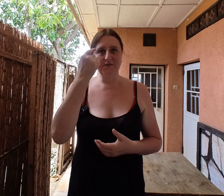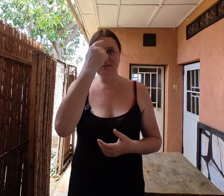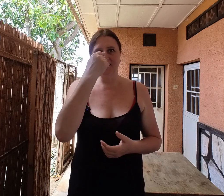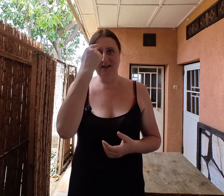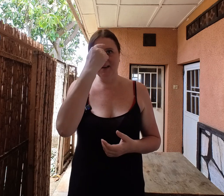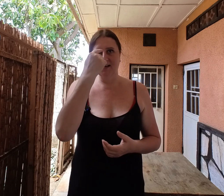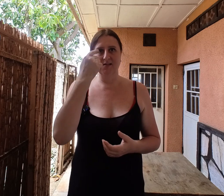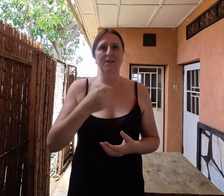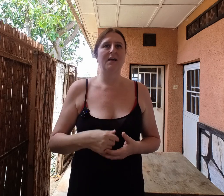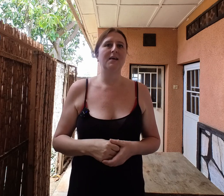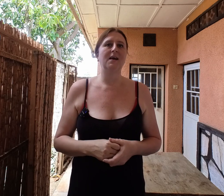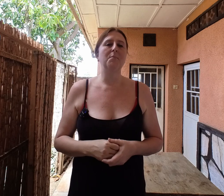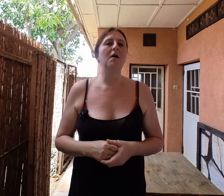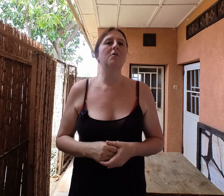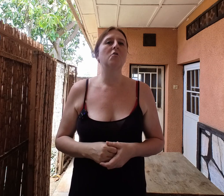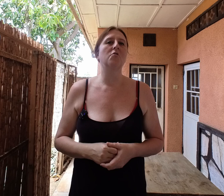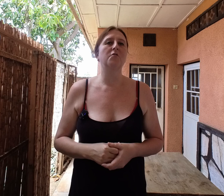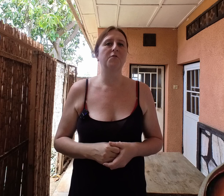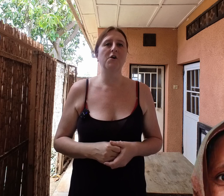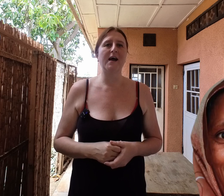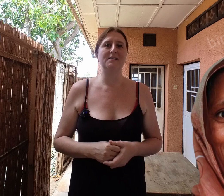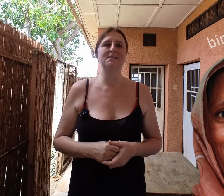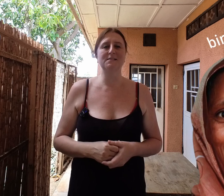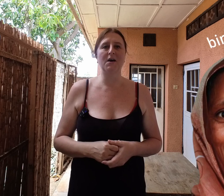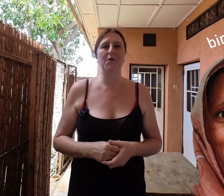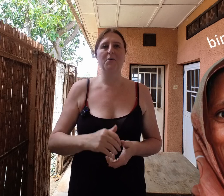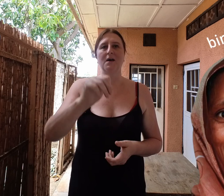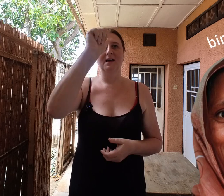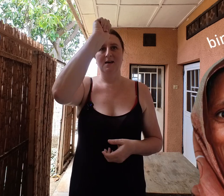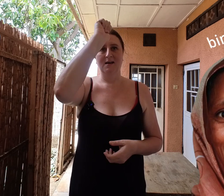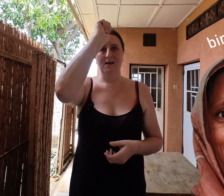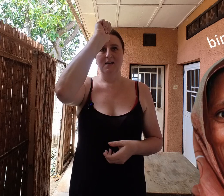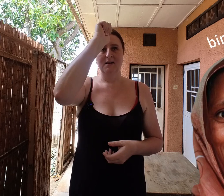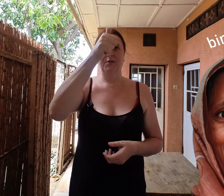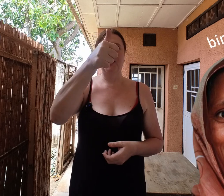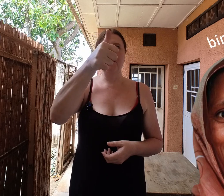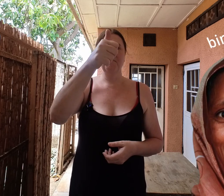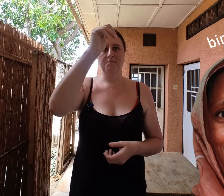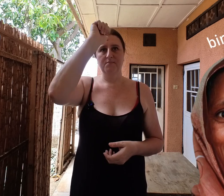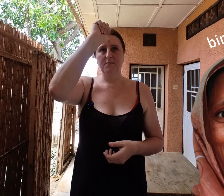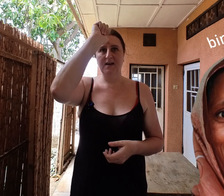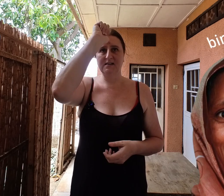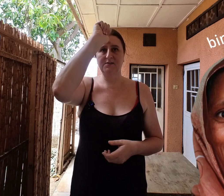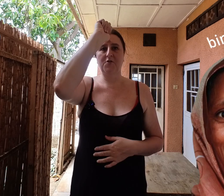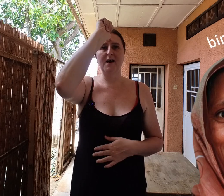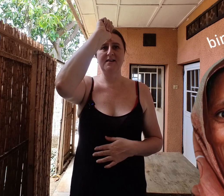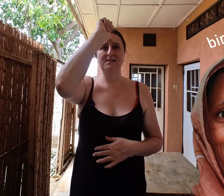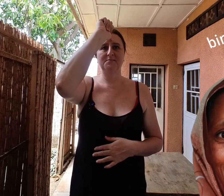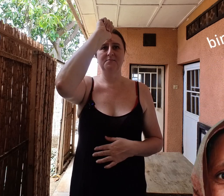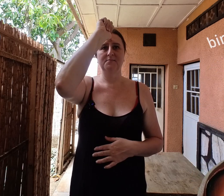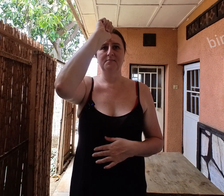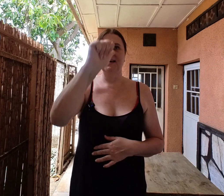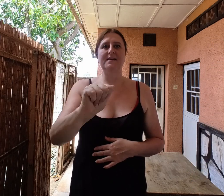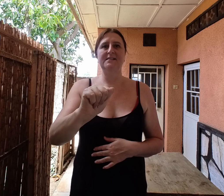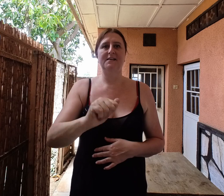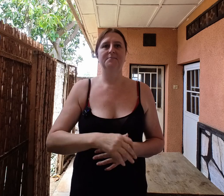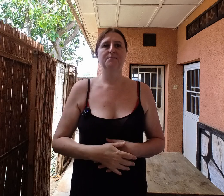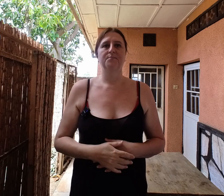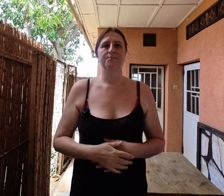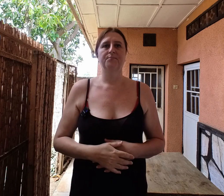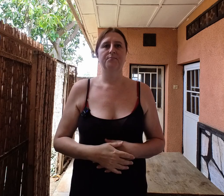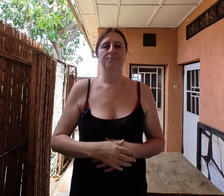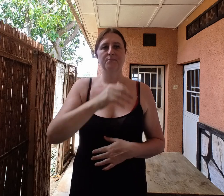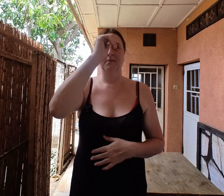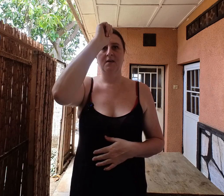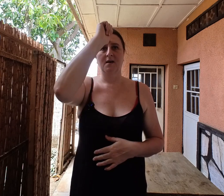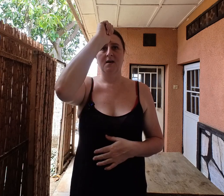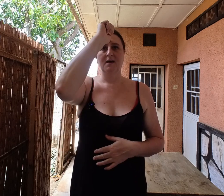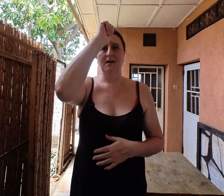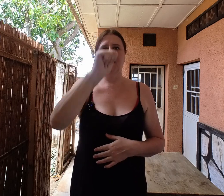referencing the mark on the forehead. So, thumb against forehead. India.